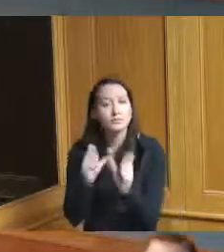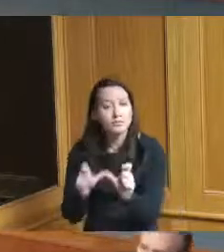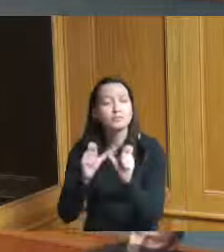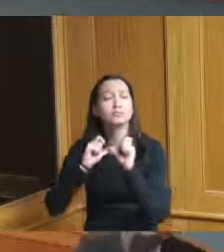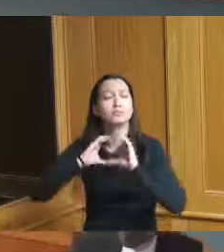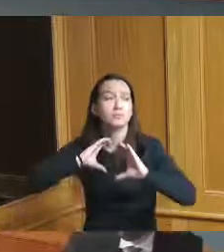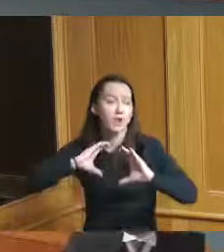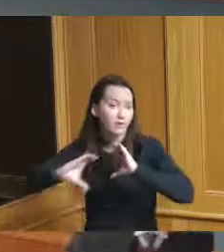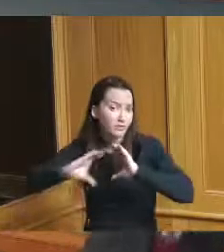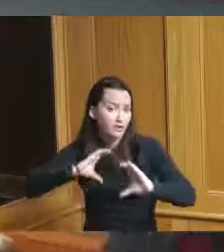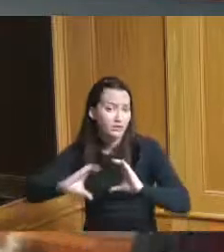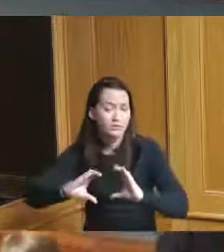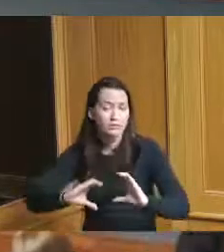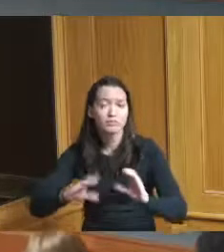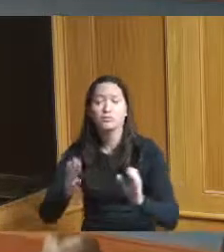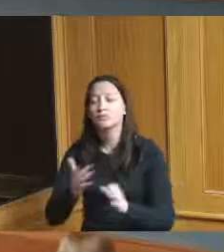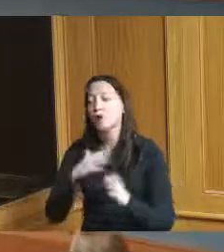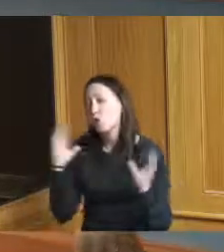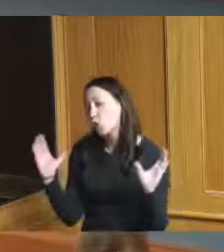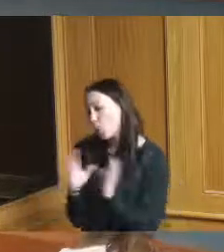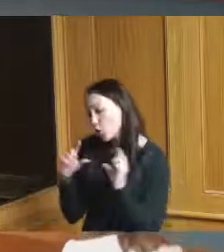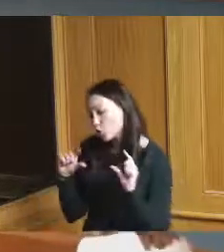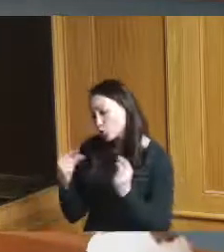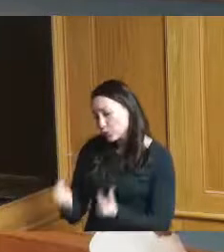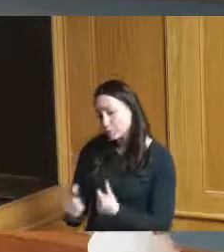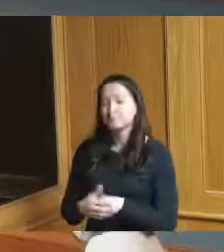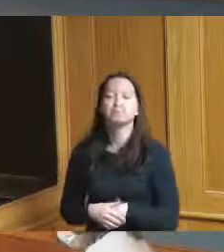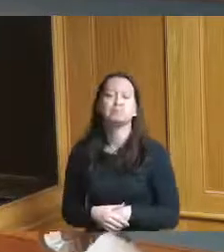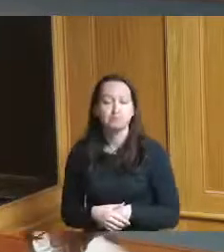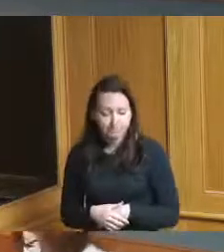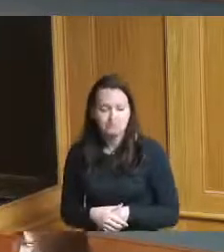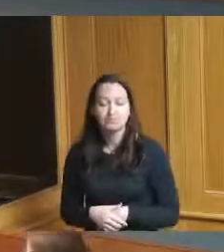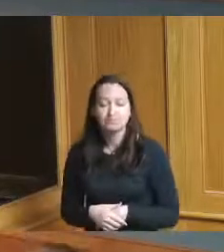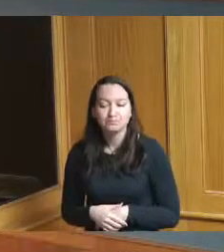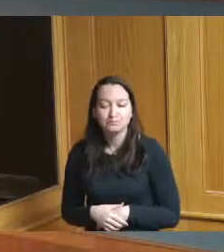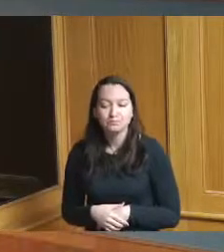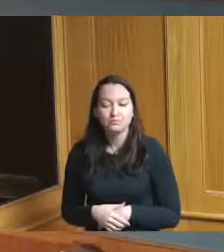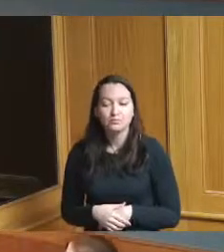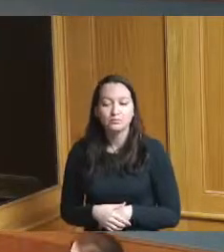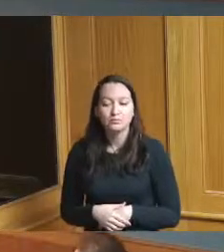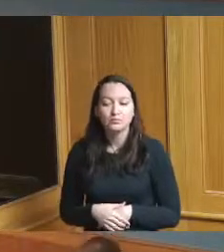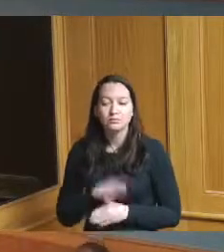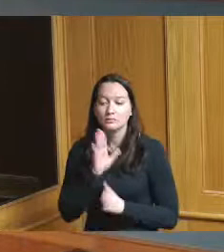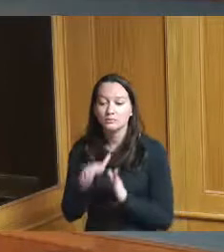but in smaller groups I'm not going to read all of that because you have that while not knowing